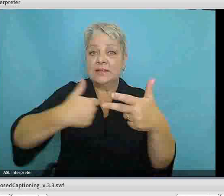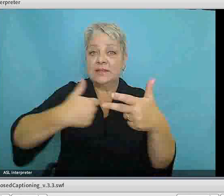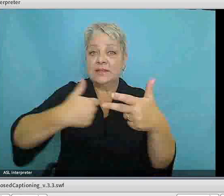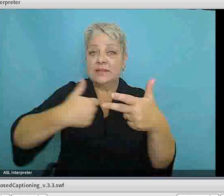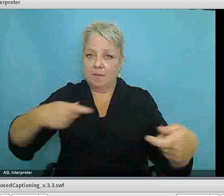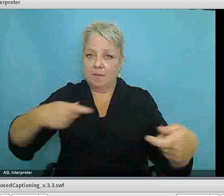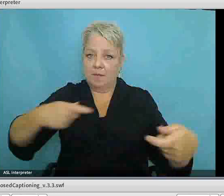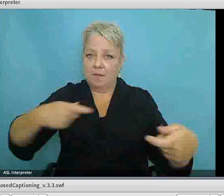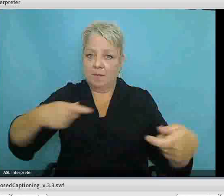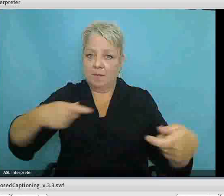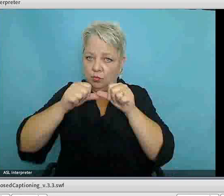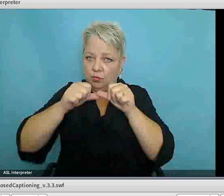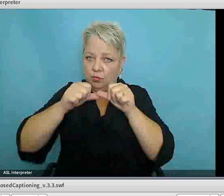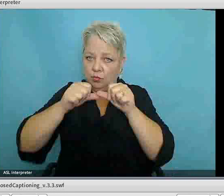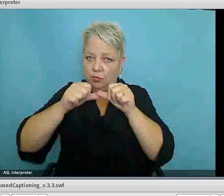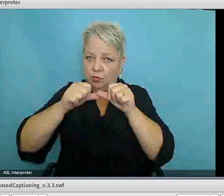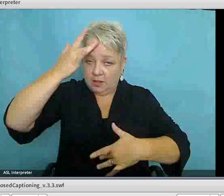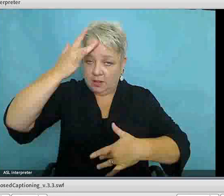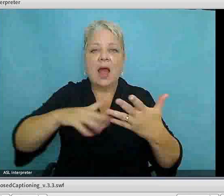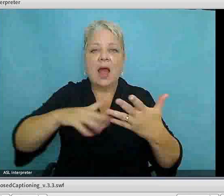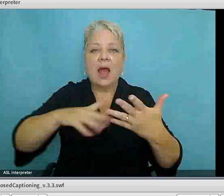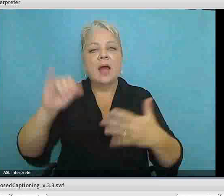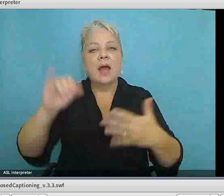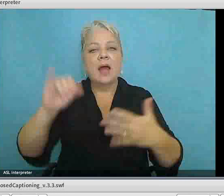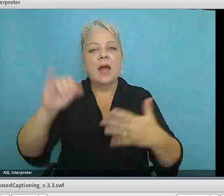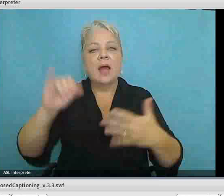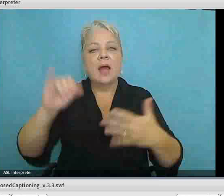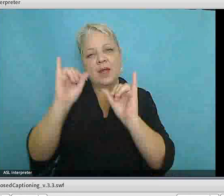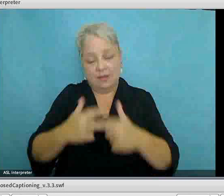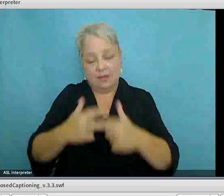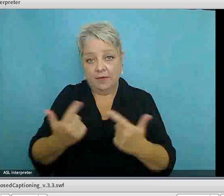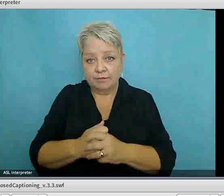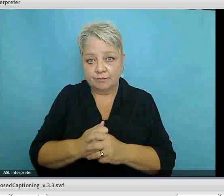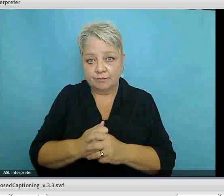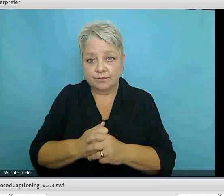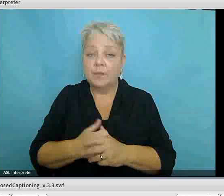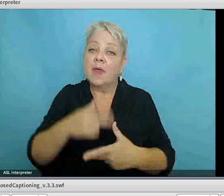An enrollee's care team will work with the enrollee to decide if these services are right